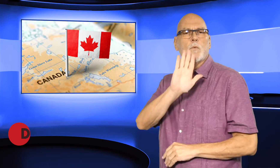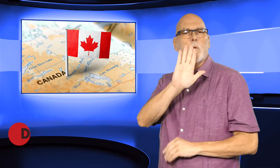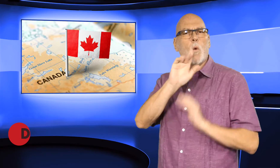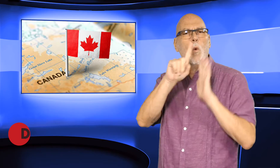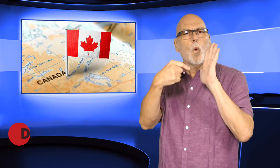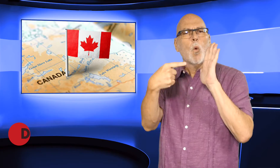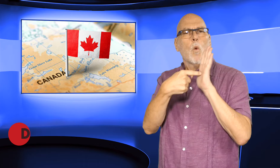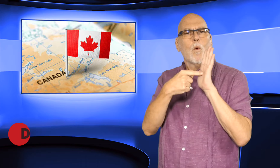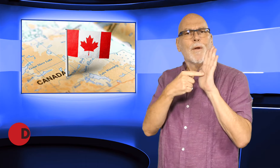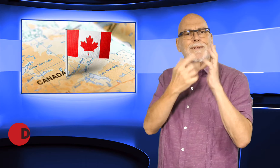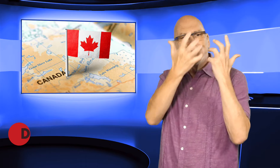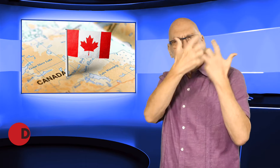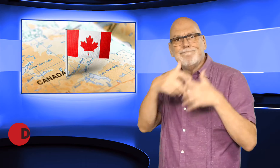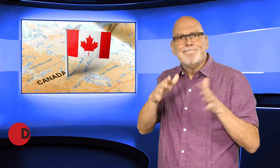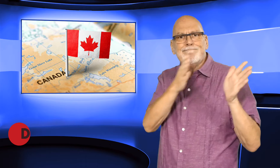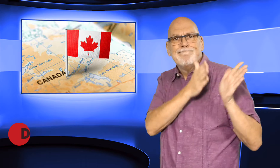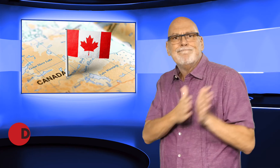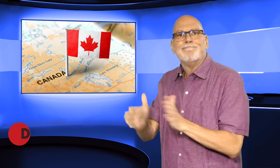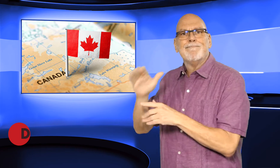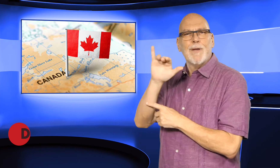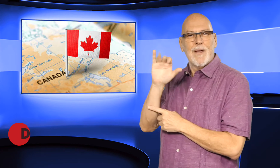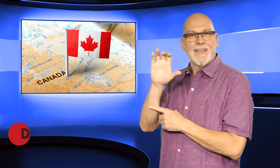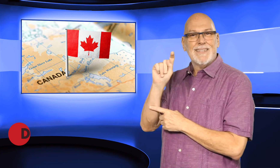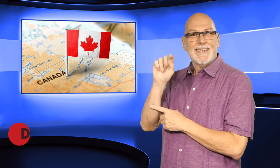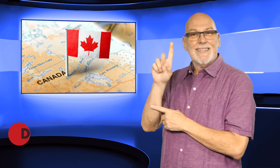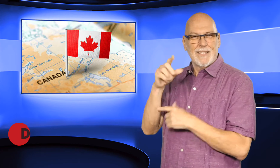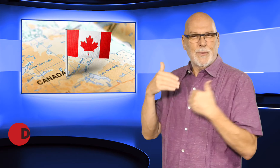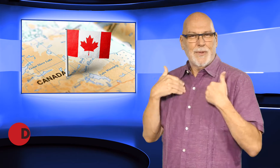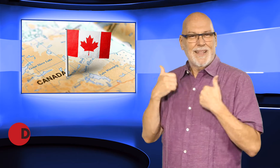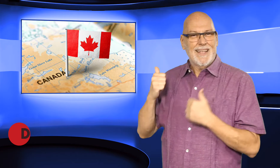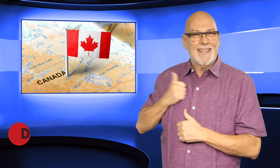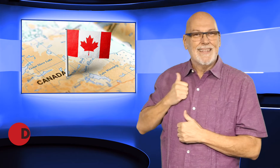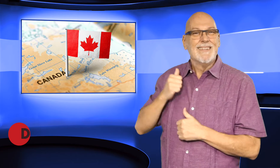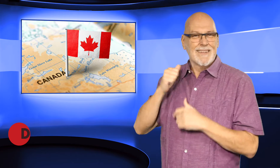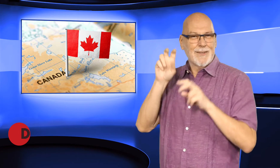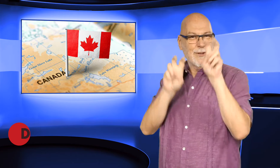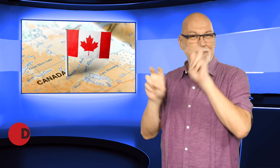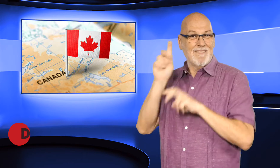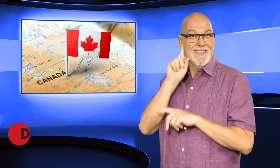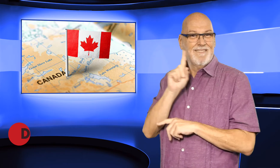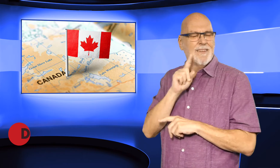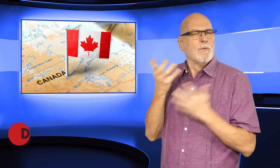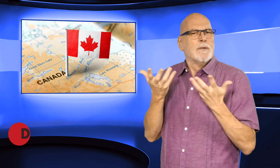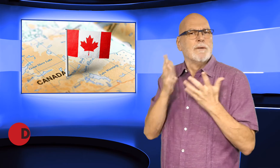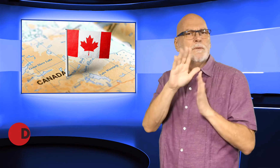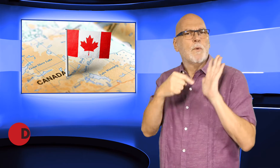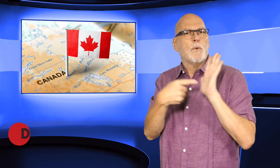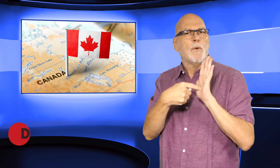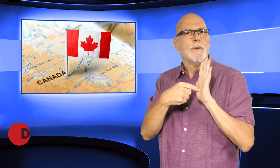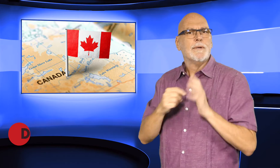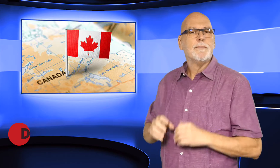What is your role in organizing the Youth Canada Tournament of the Deaf?